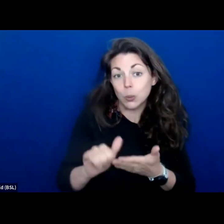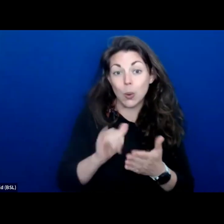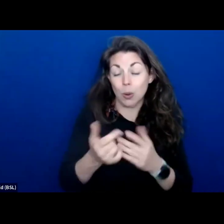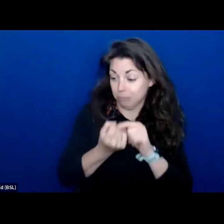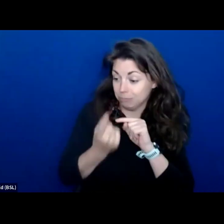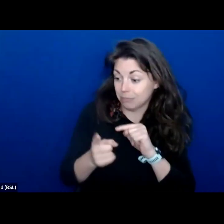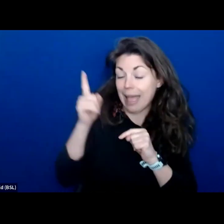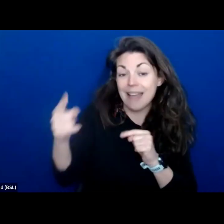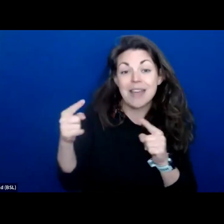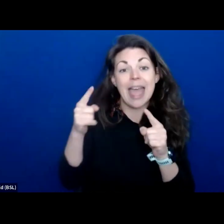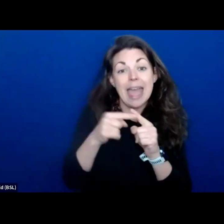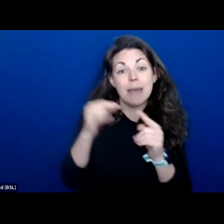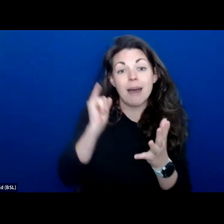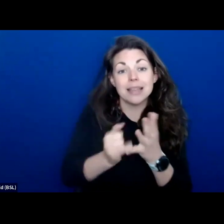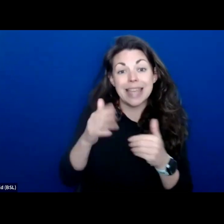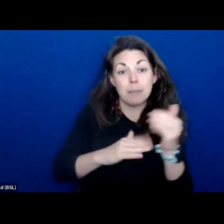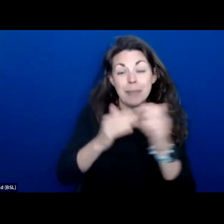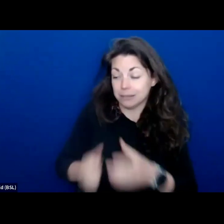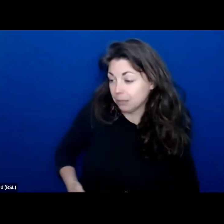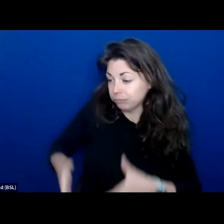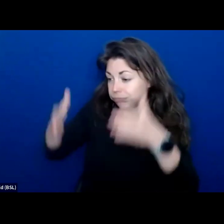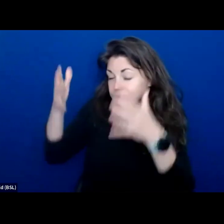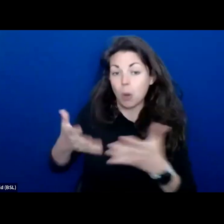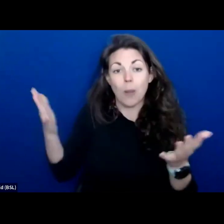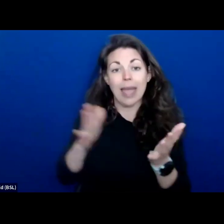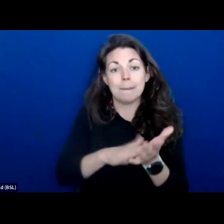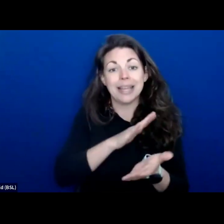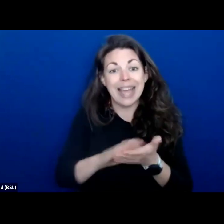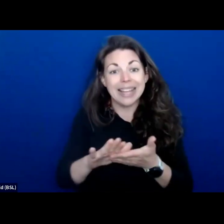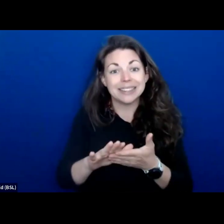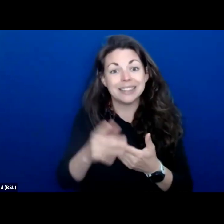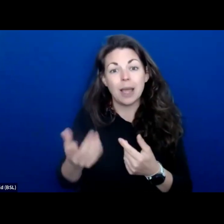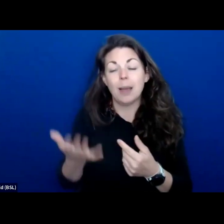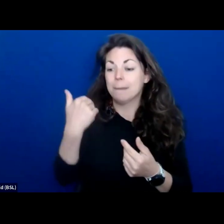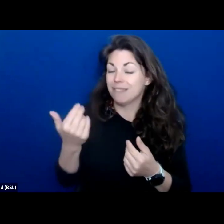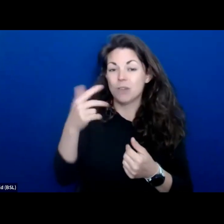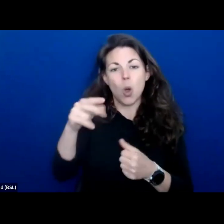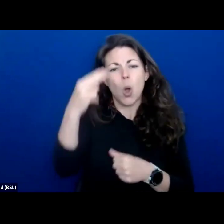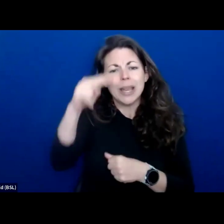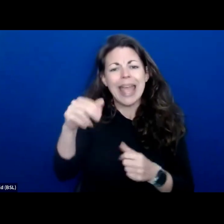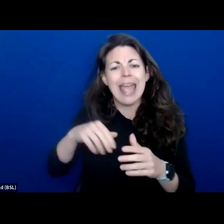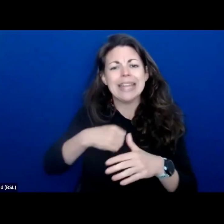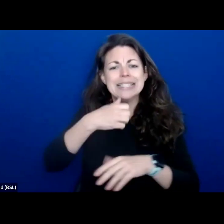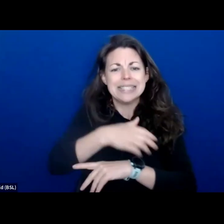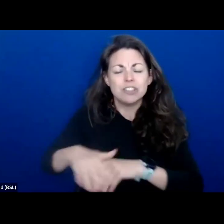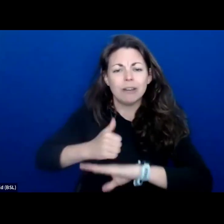State Building in Manhattan, which indigenous people originally called Manahatta. This is Cara speaking.